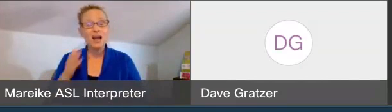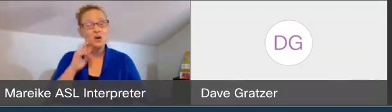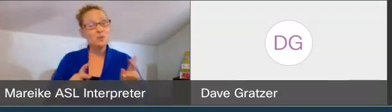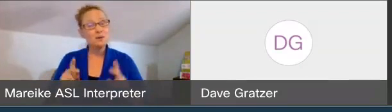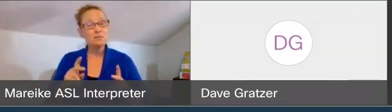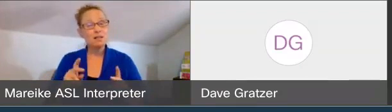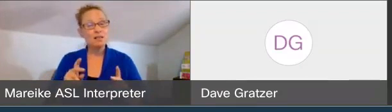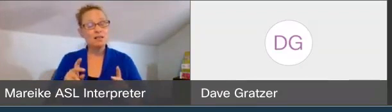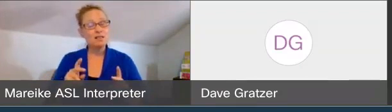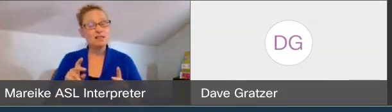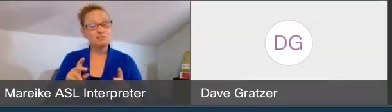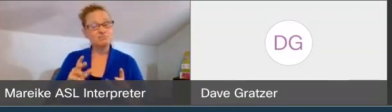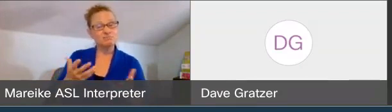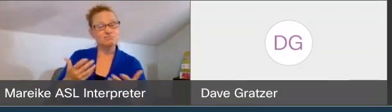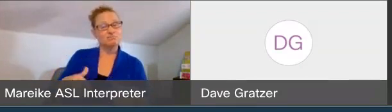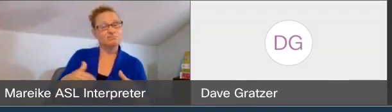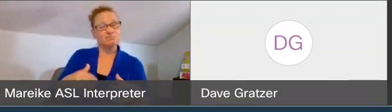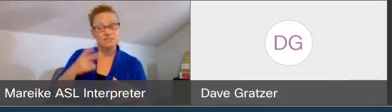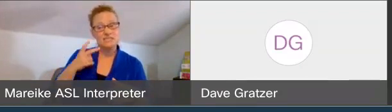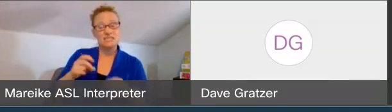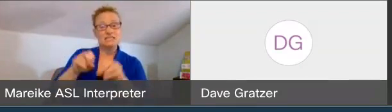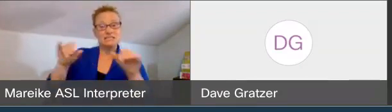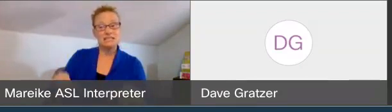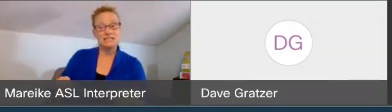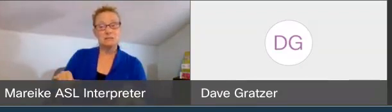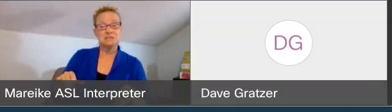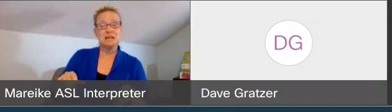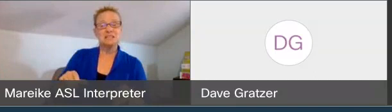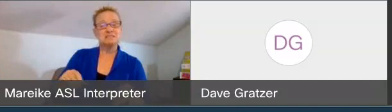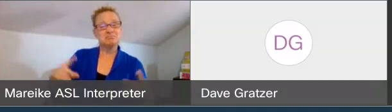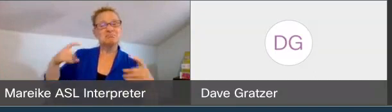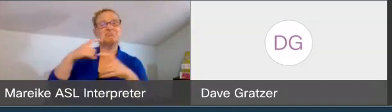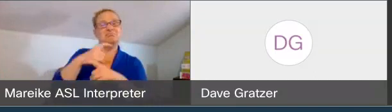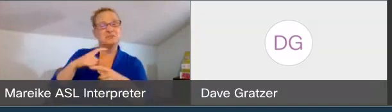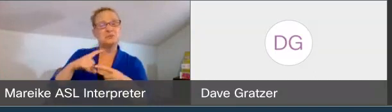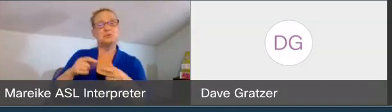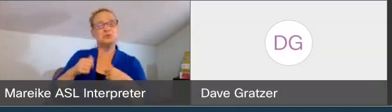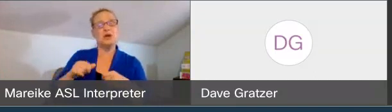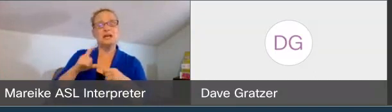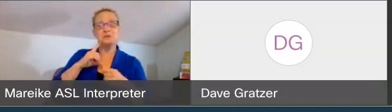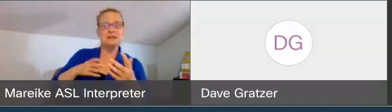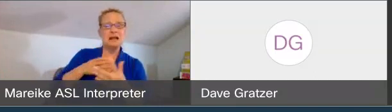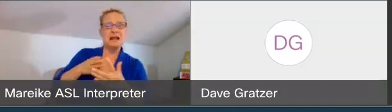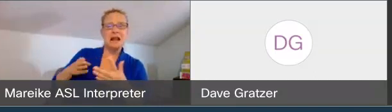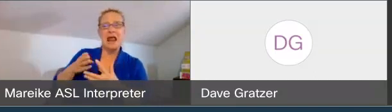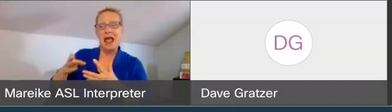difficult and complicated to navigate, including family members so I think getting the awareness